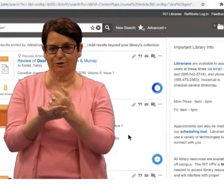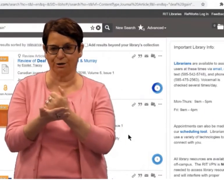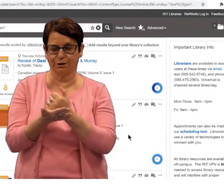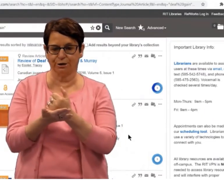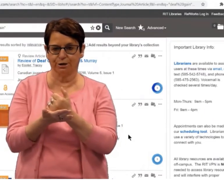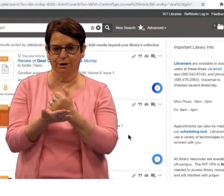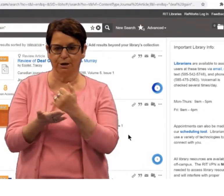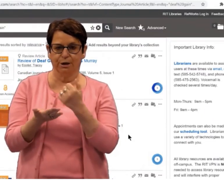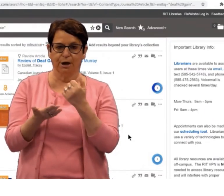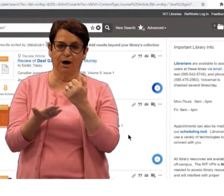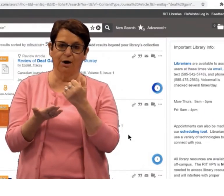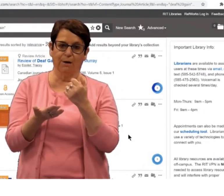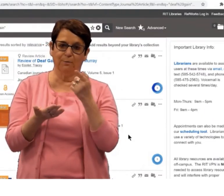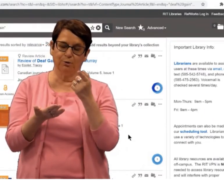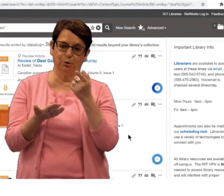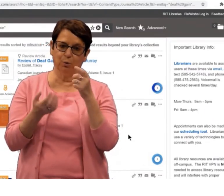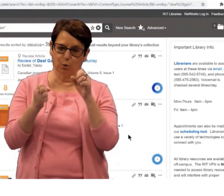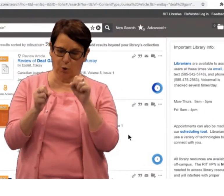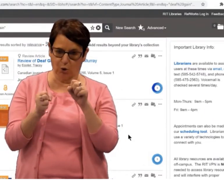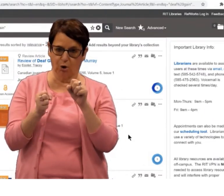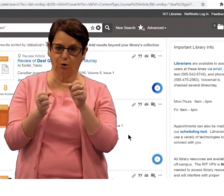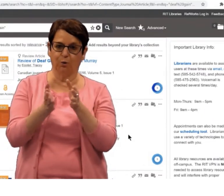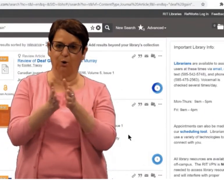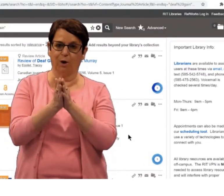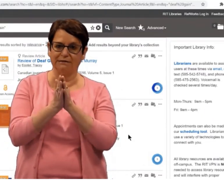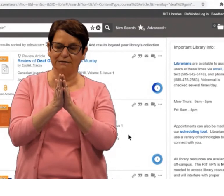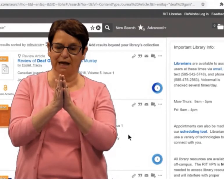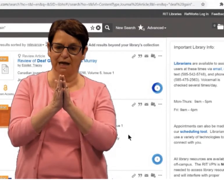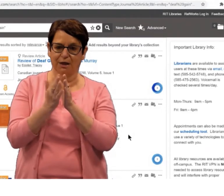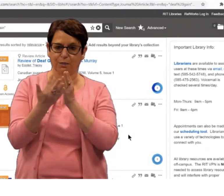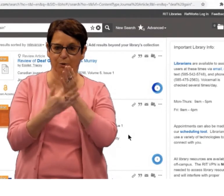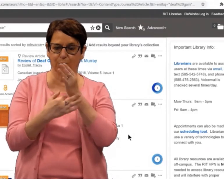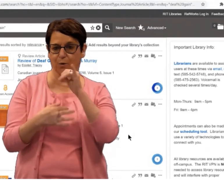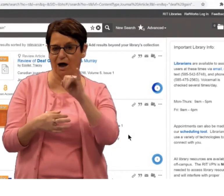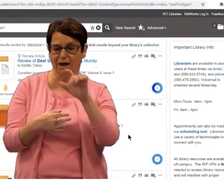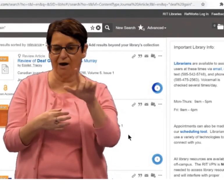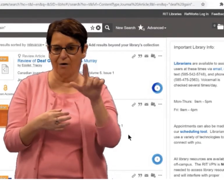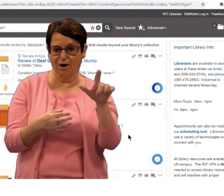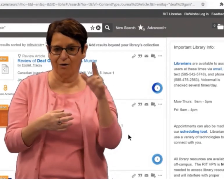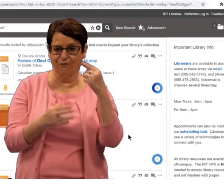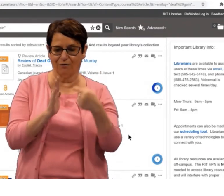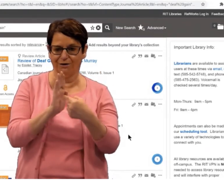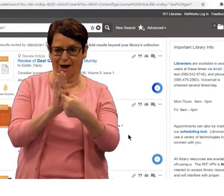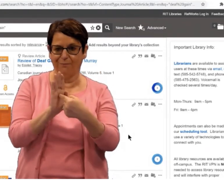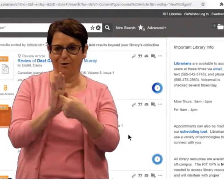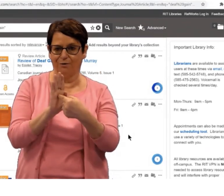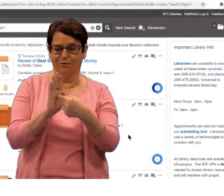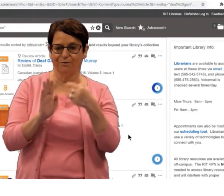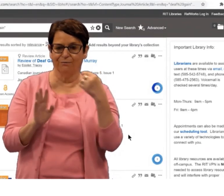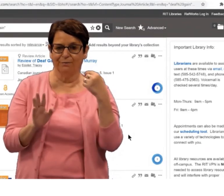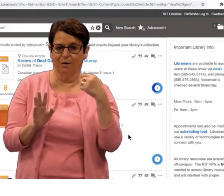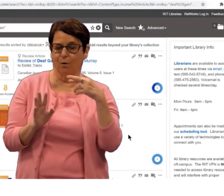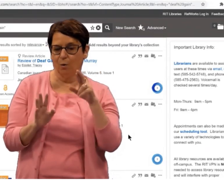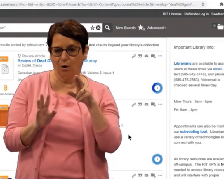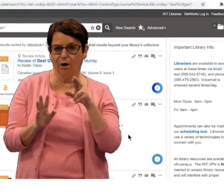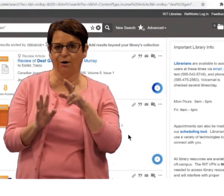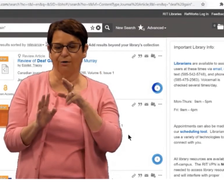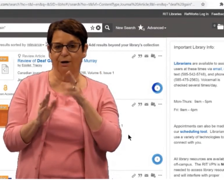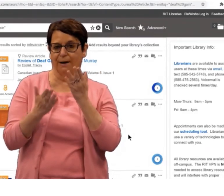your library collection. You could request it via ILL, for example, the Interlibrary